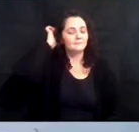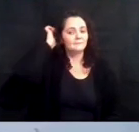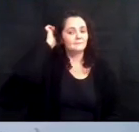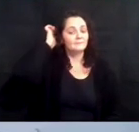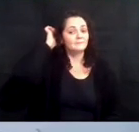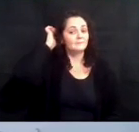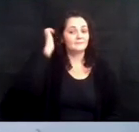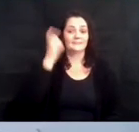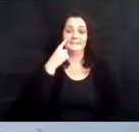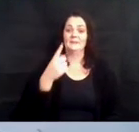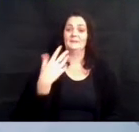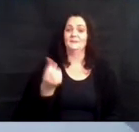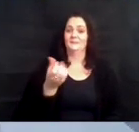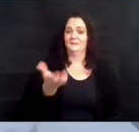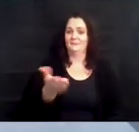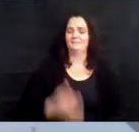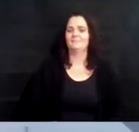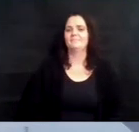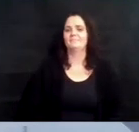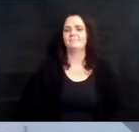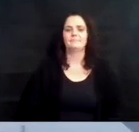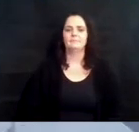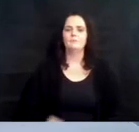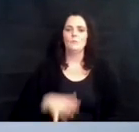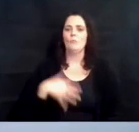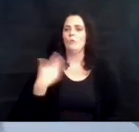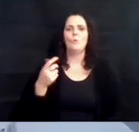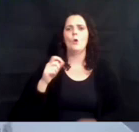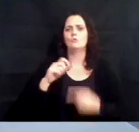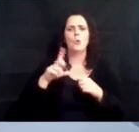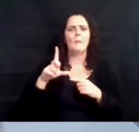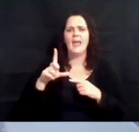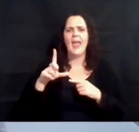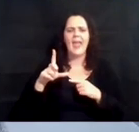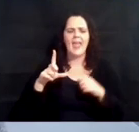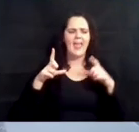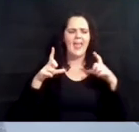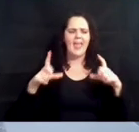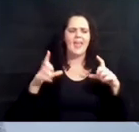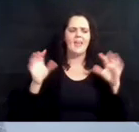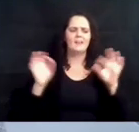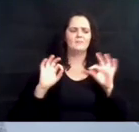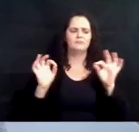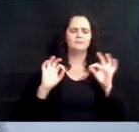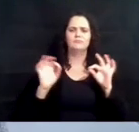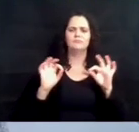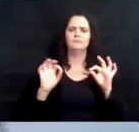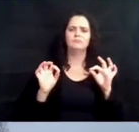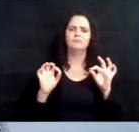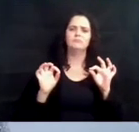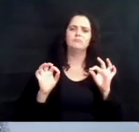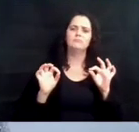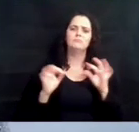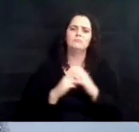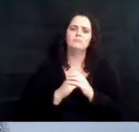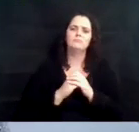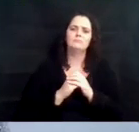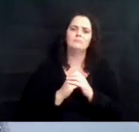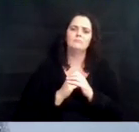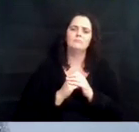Alright, so again not too large, if it's too big it won't really fit in the frame when you begin doing your motion drawing.